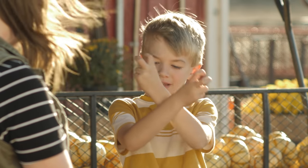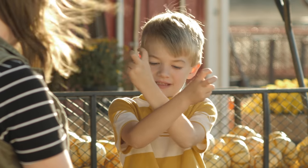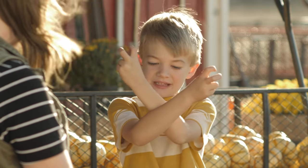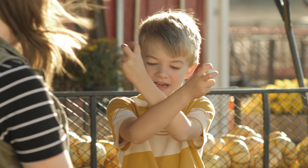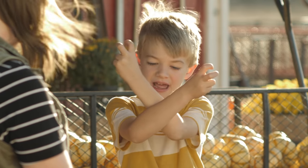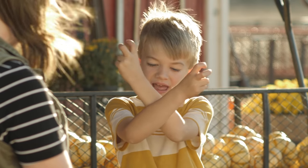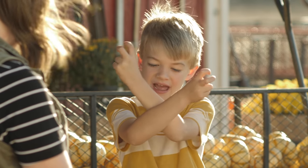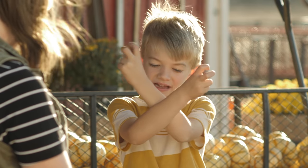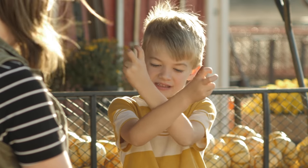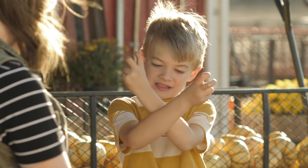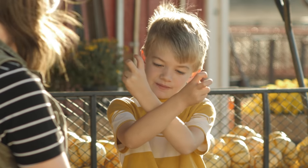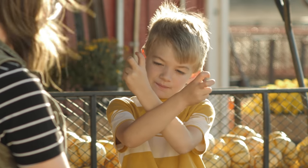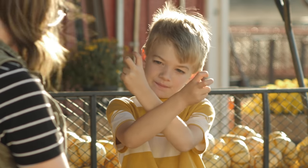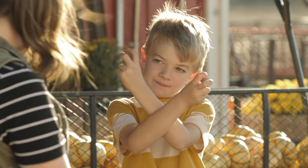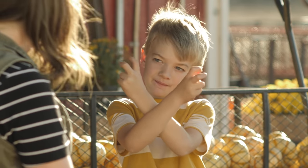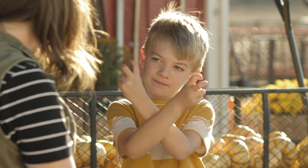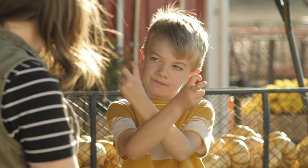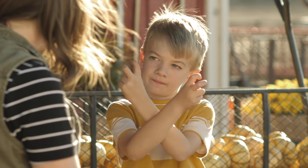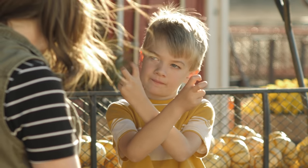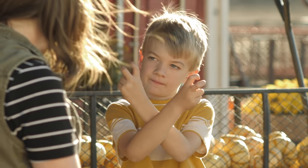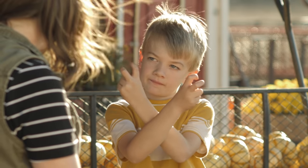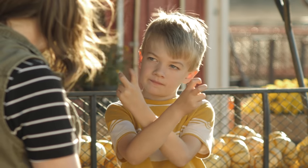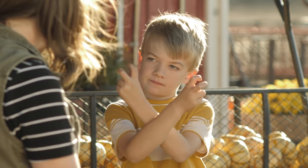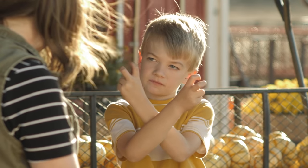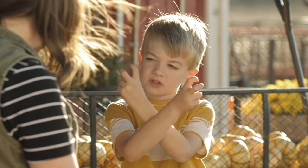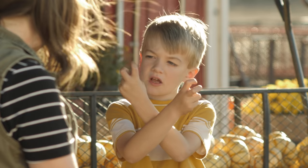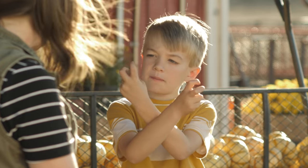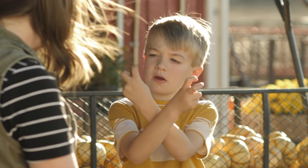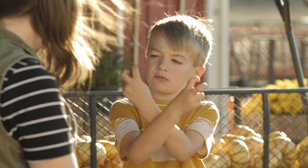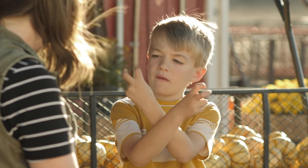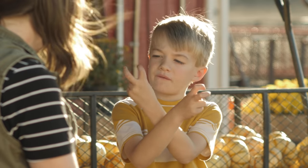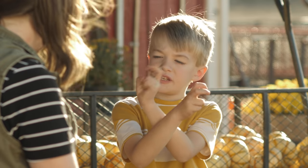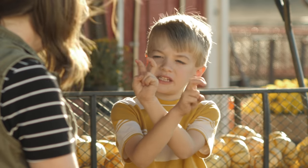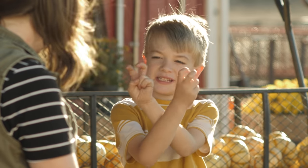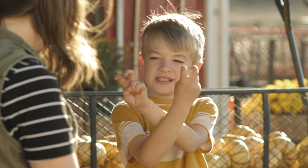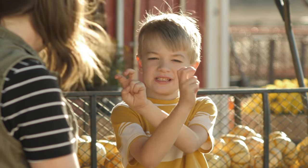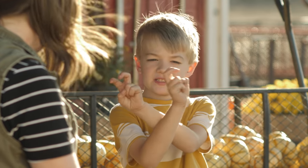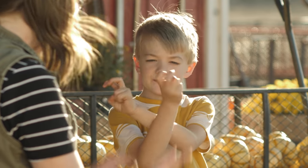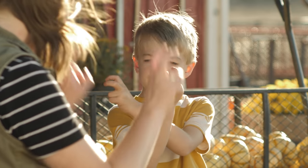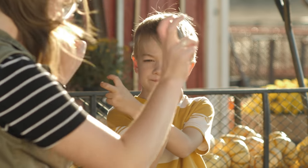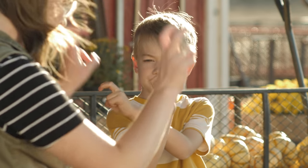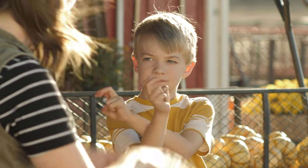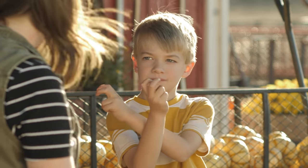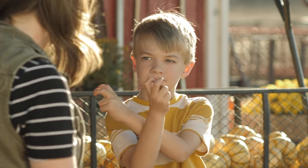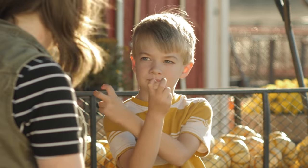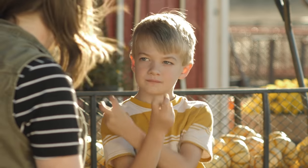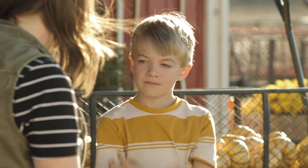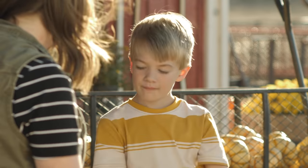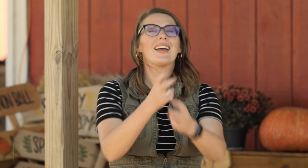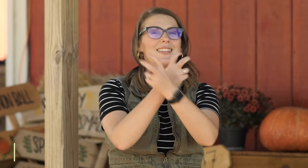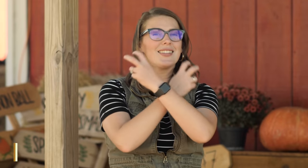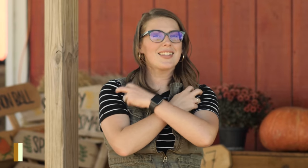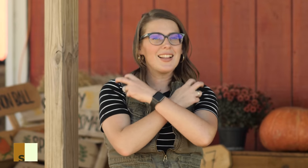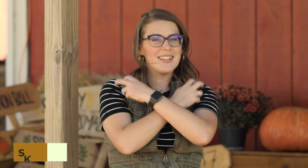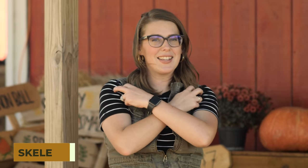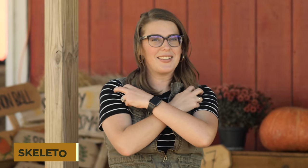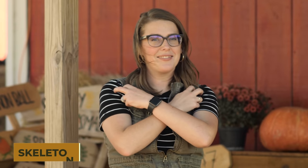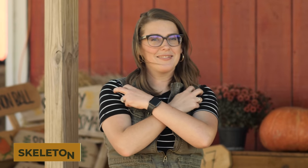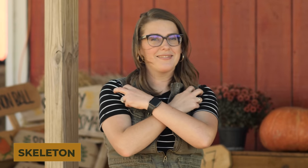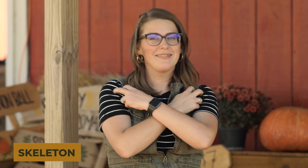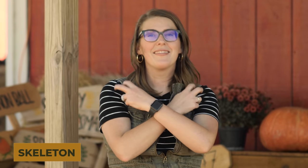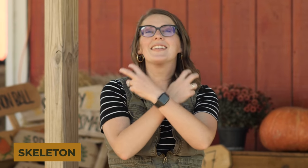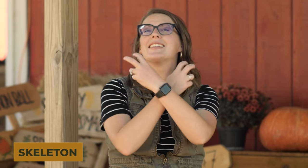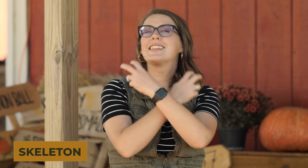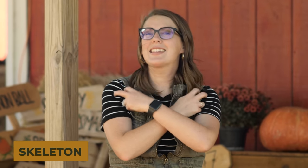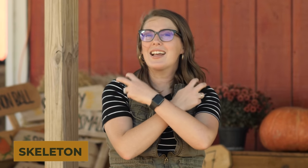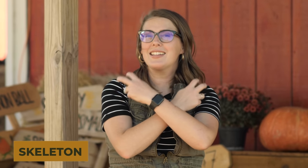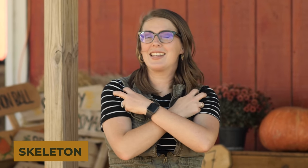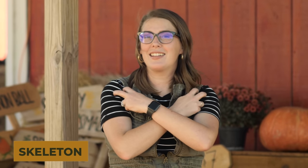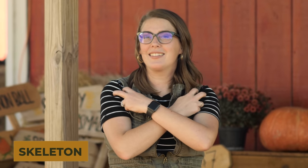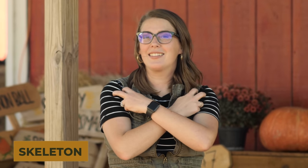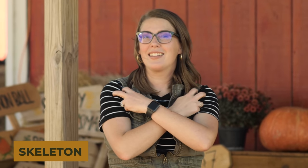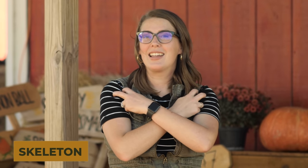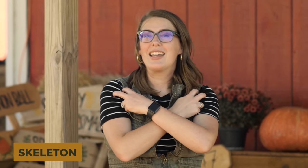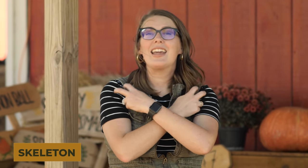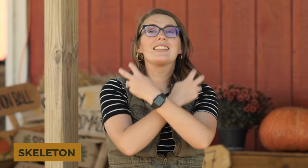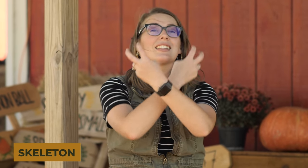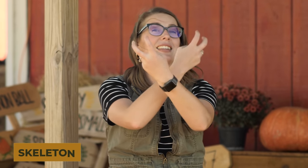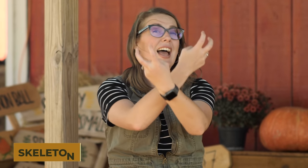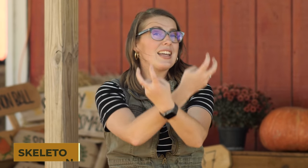making an 'X'. You're right it is very good with these, yep. 'Skeleton, skeleton', it's like